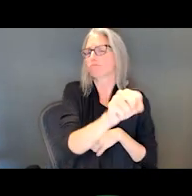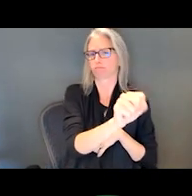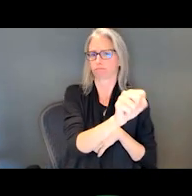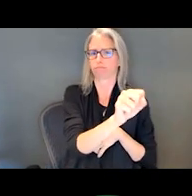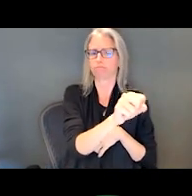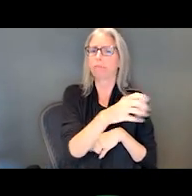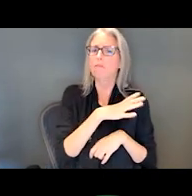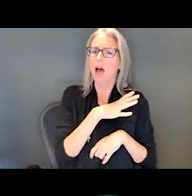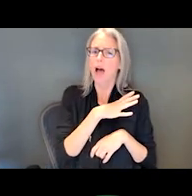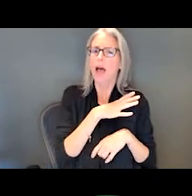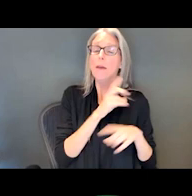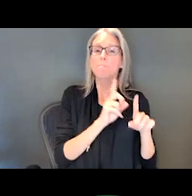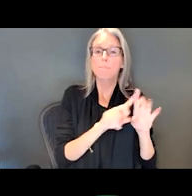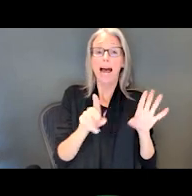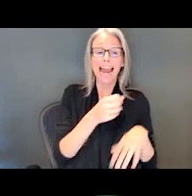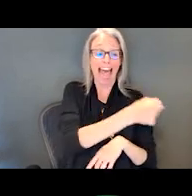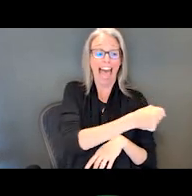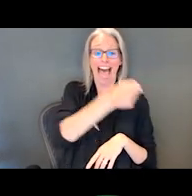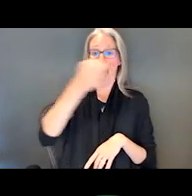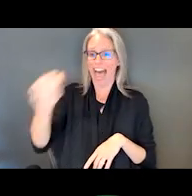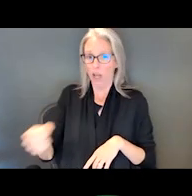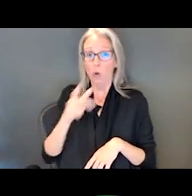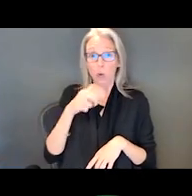it does create that bigger social change and that culture change.